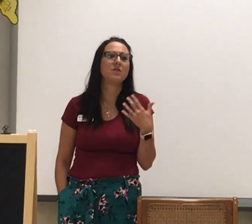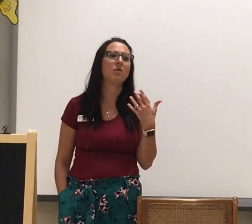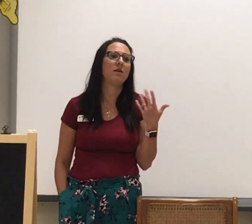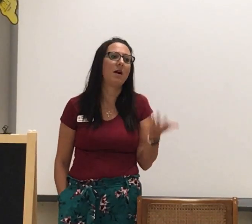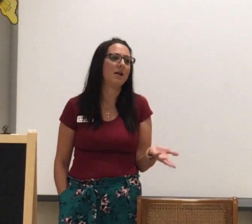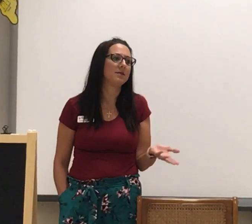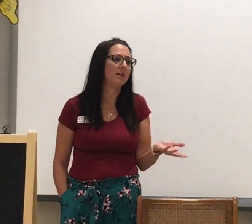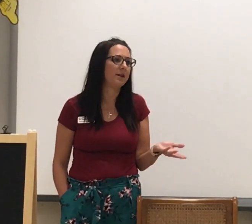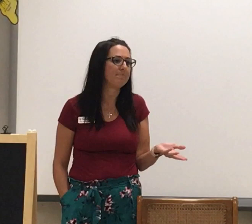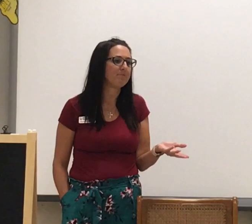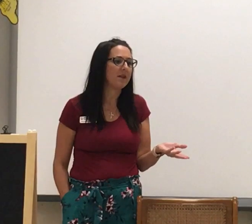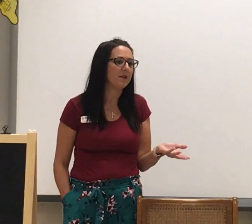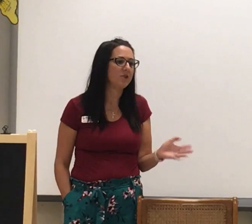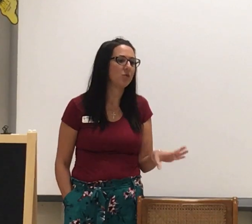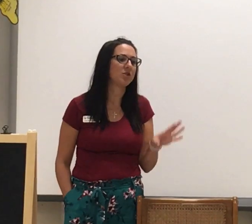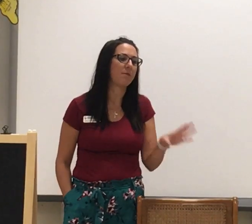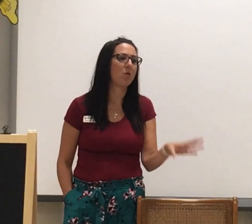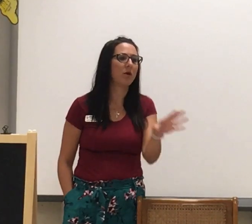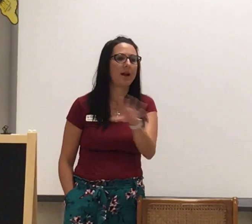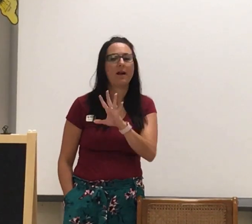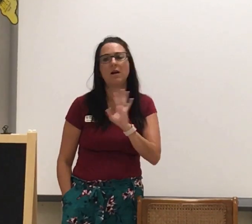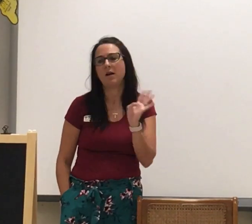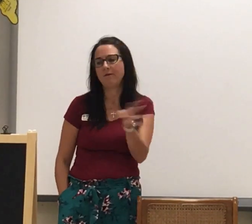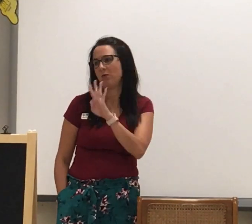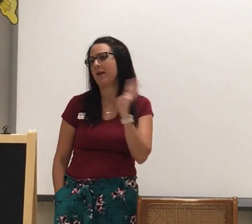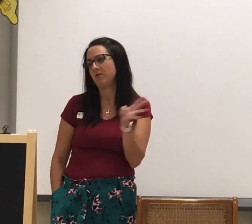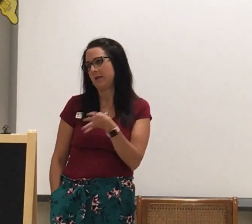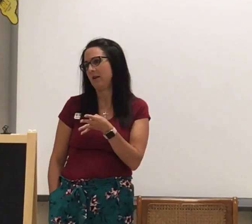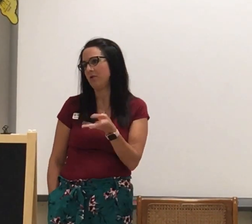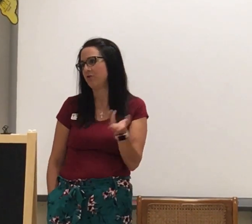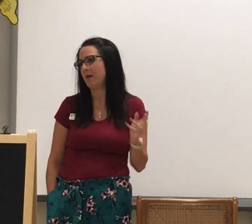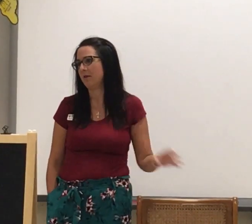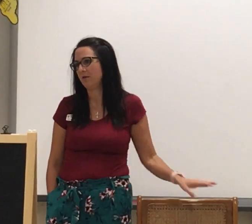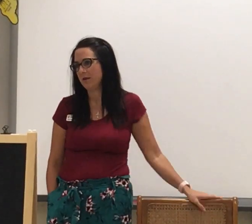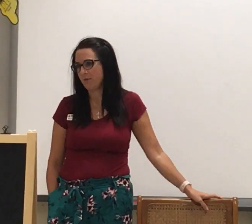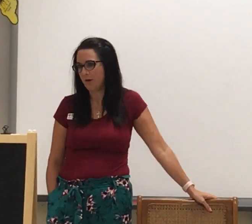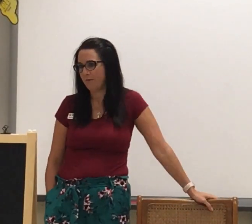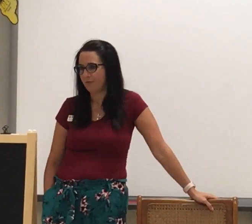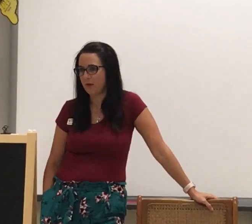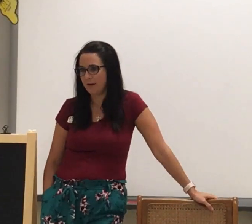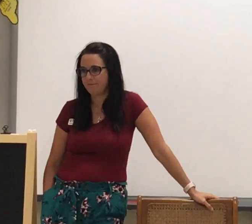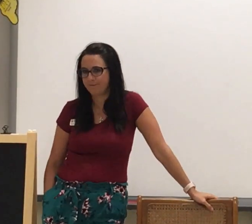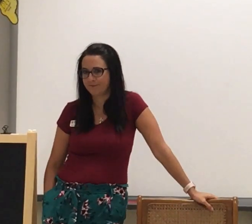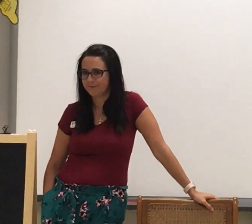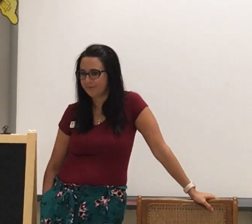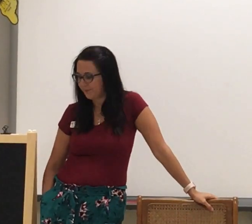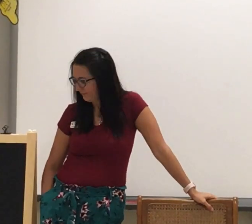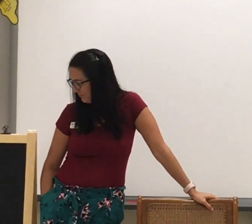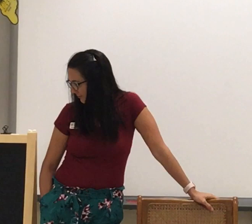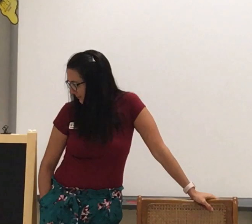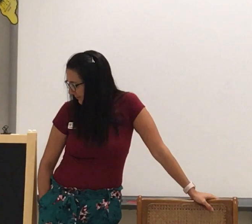that you are not... that you are supporting everyone in here trying to learn ASL. Ok...